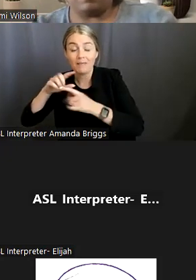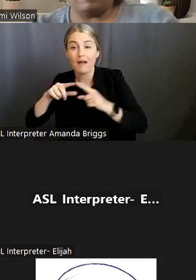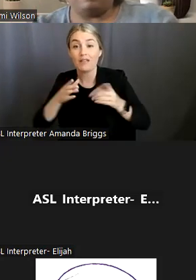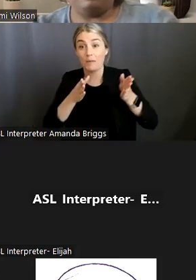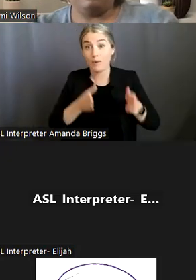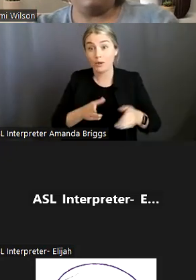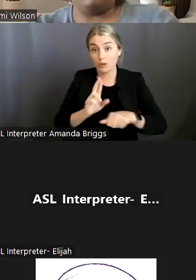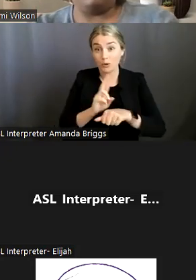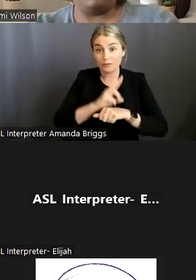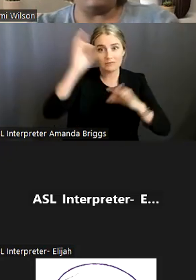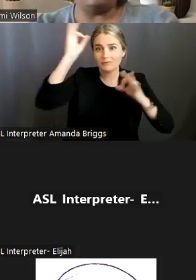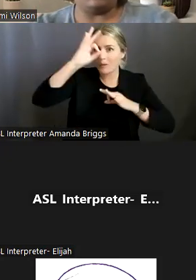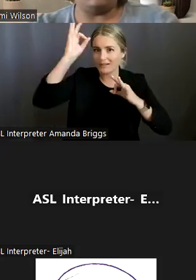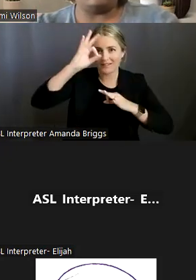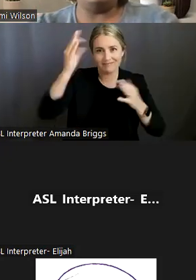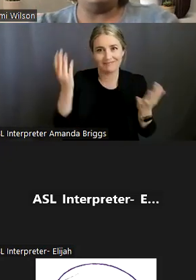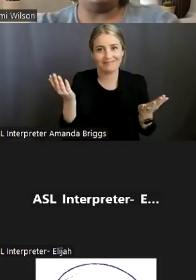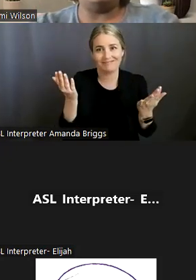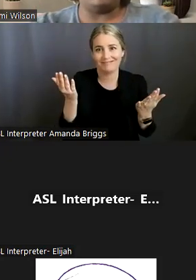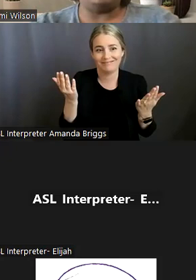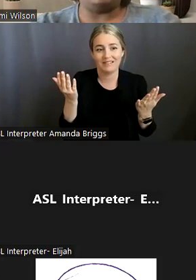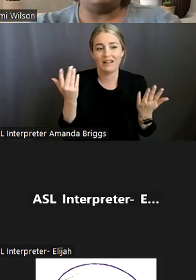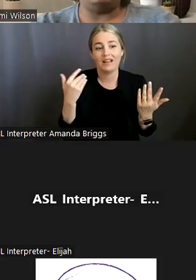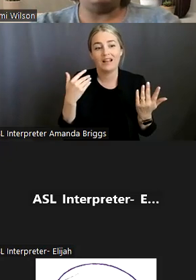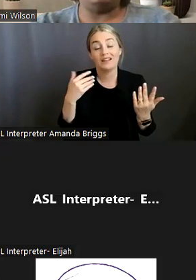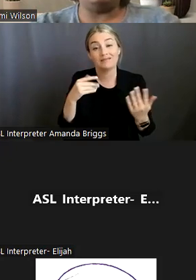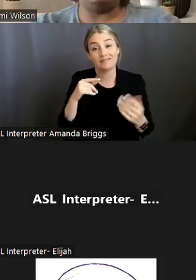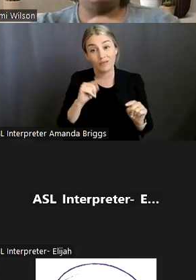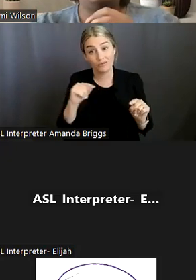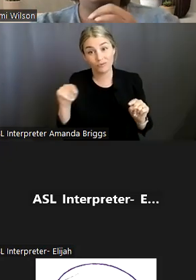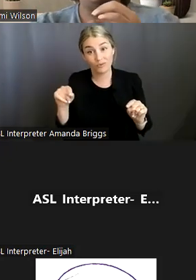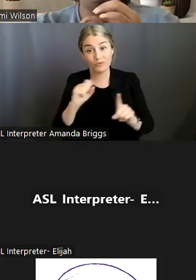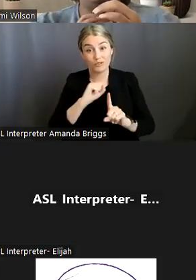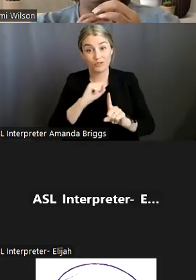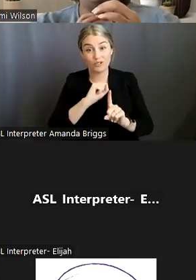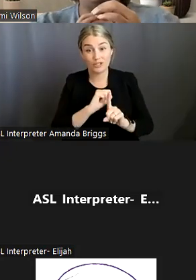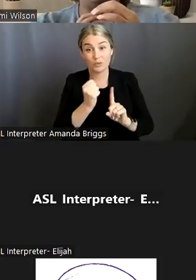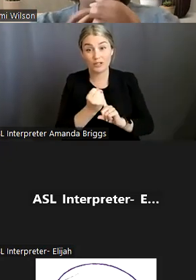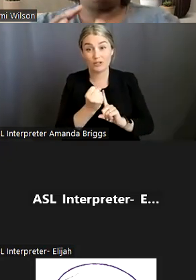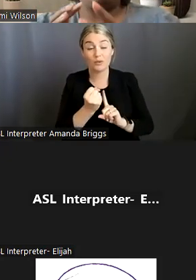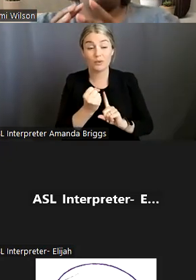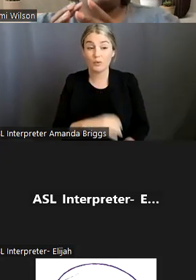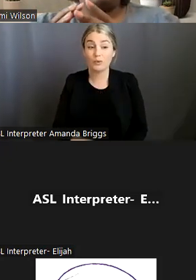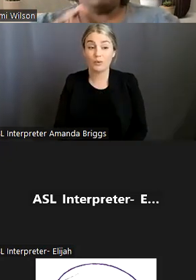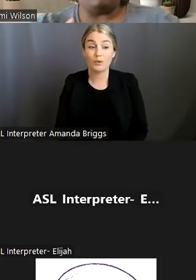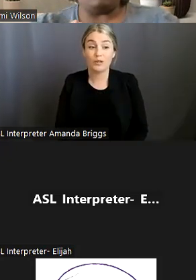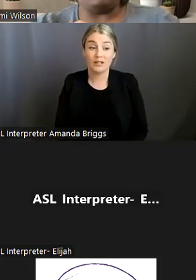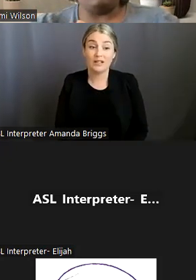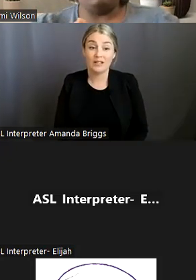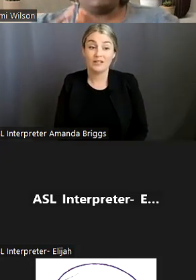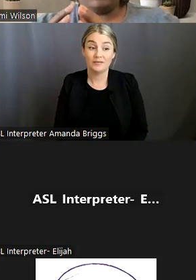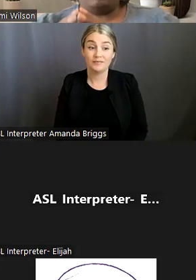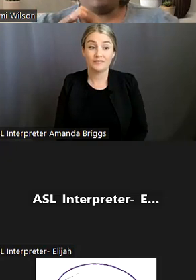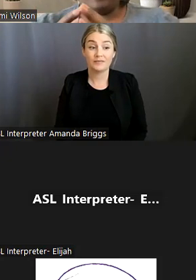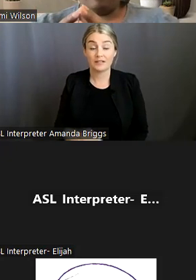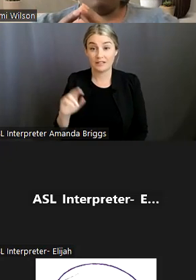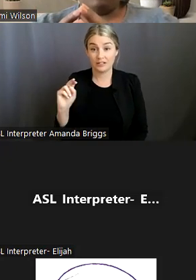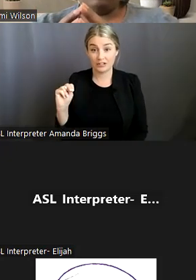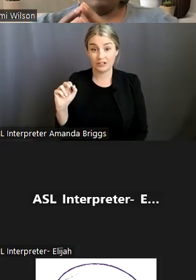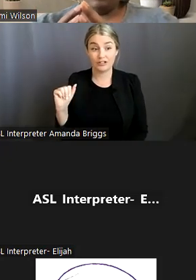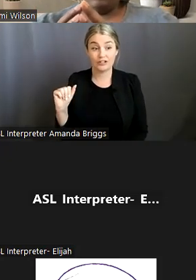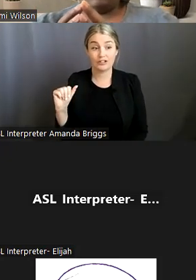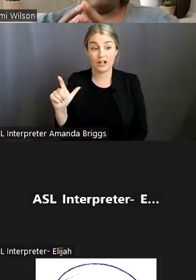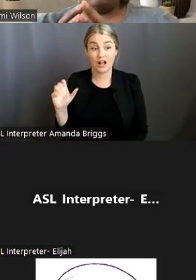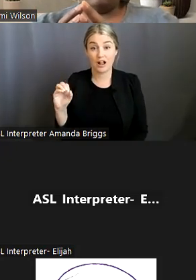And so in these situations, Naloxone can be helpful to